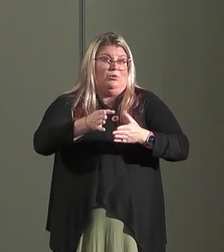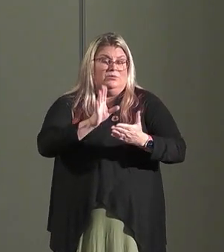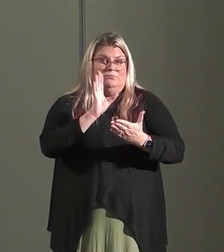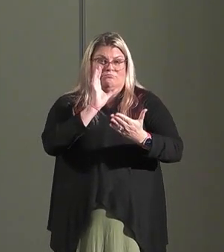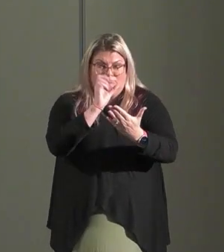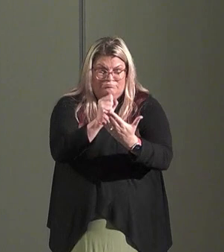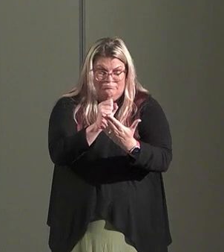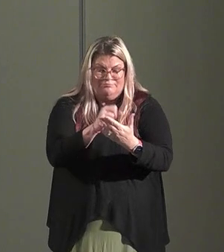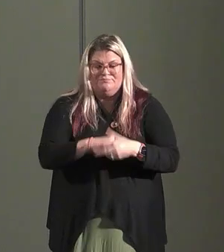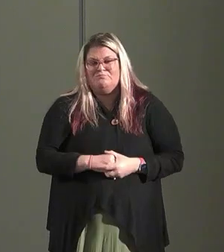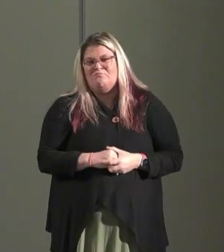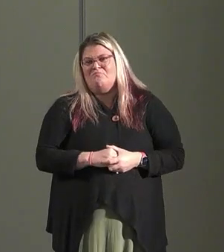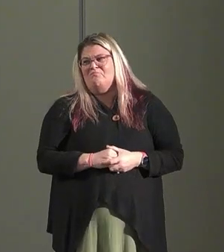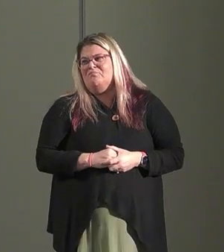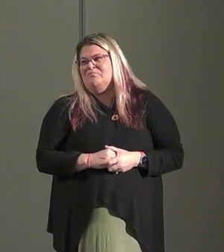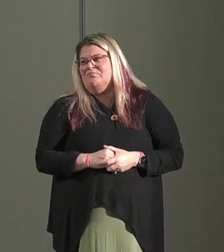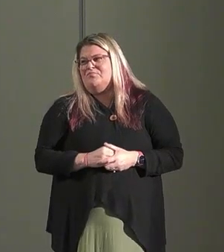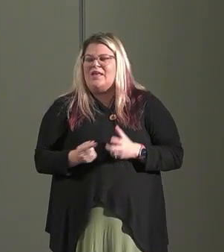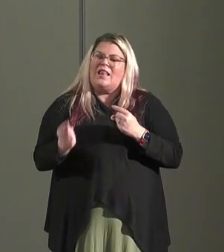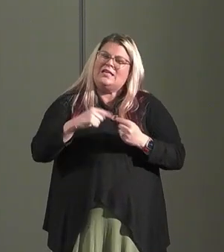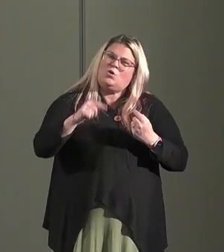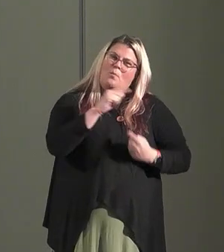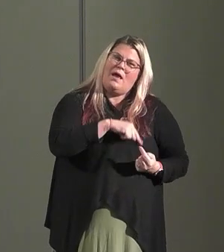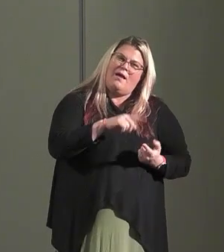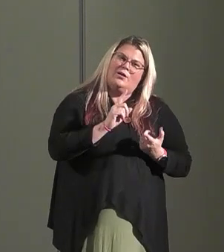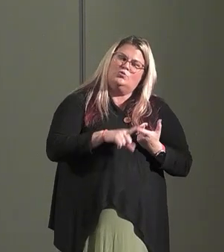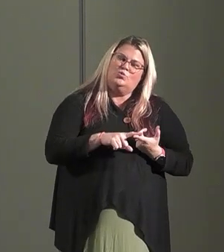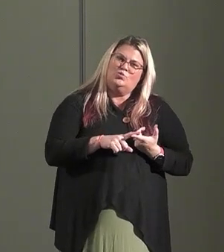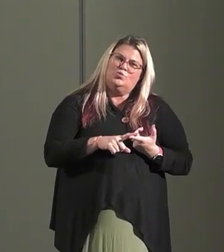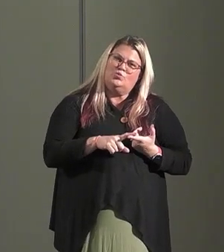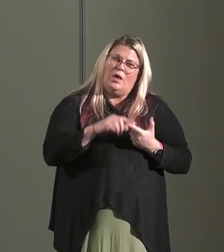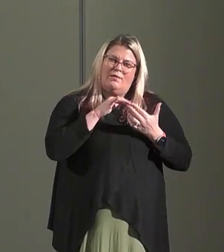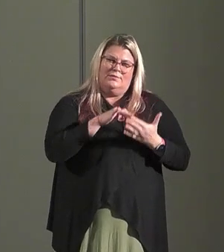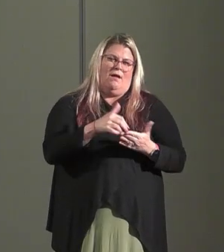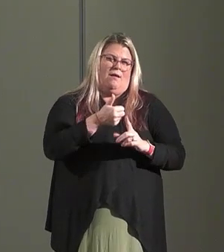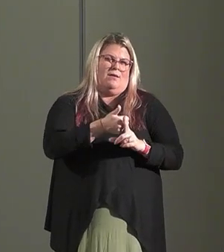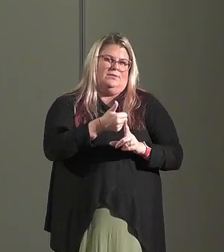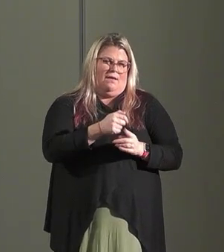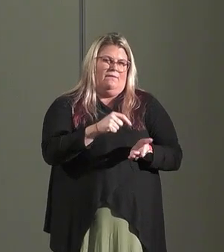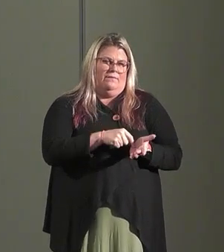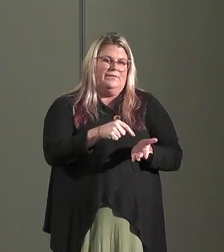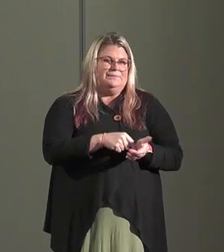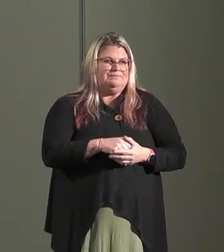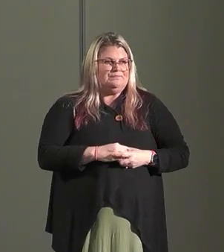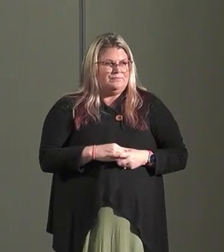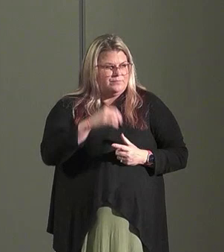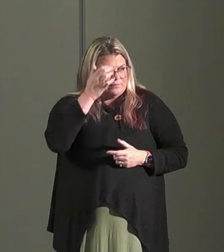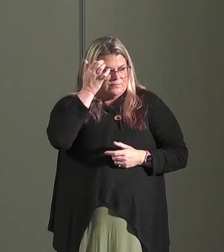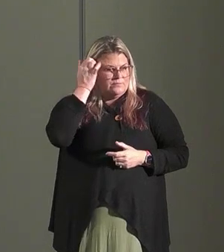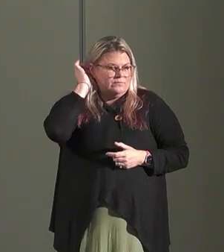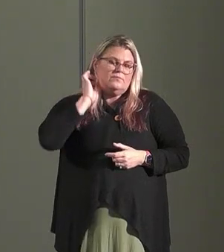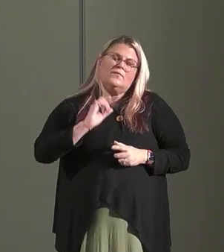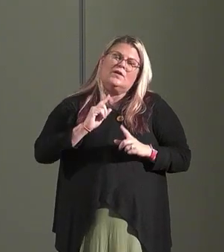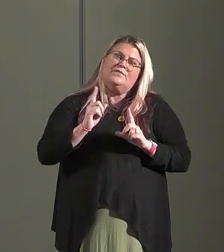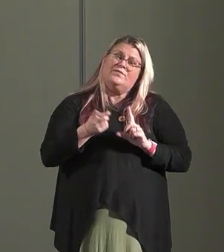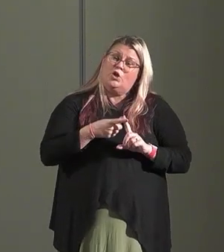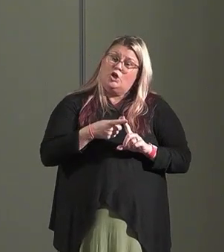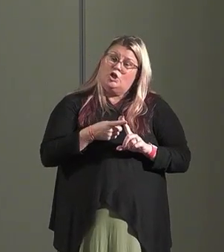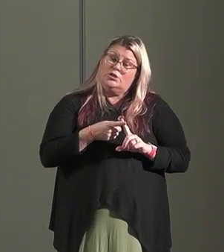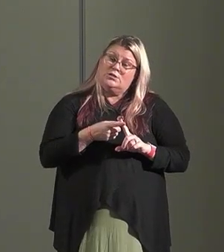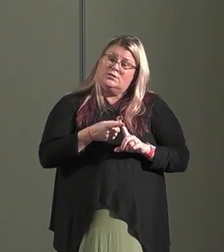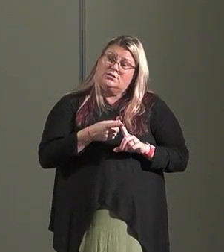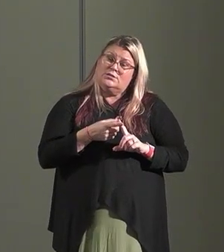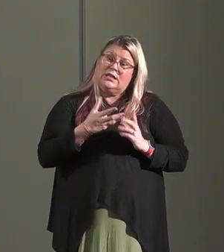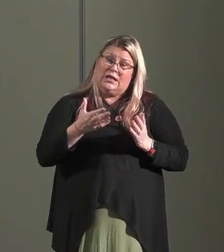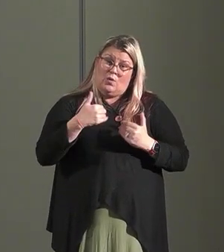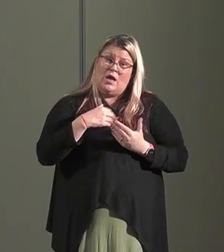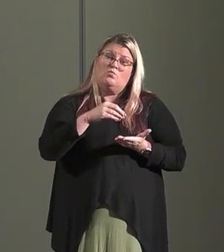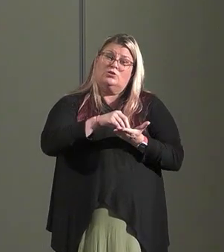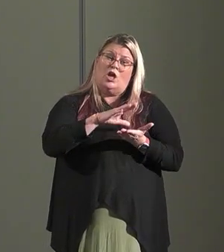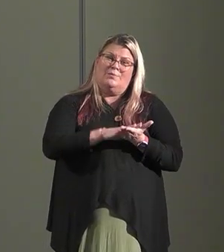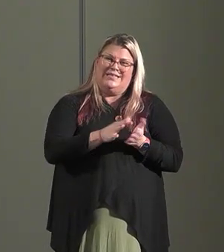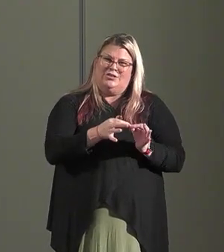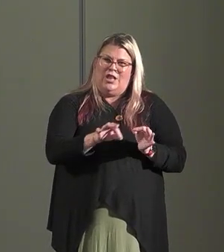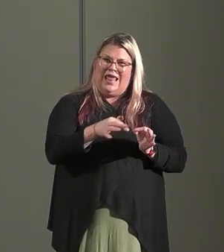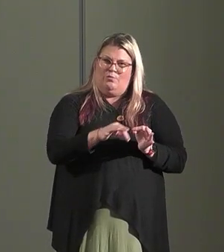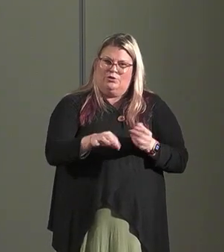Let's go back to the study itself. The first thing listed is documentation language. I